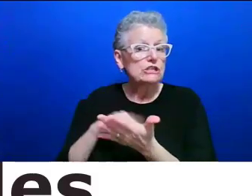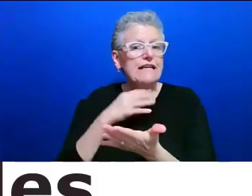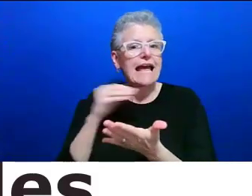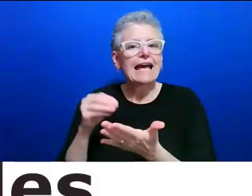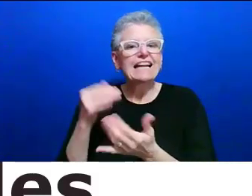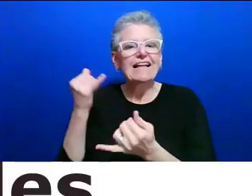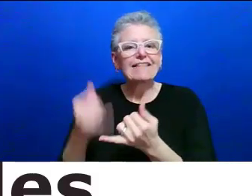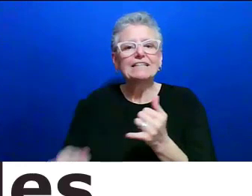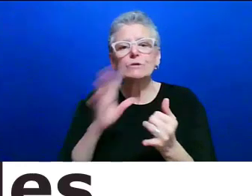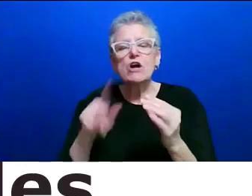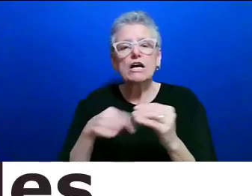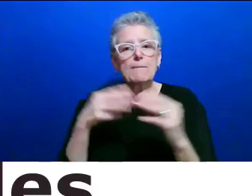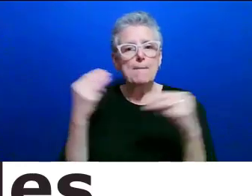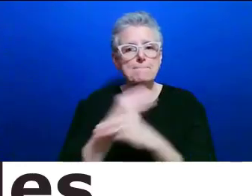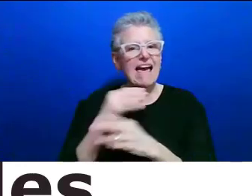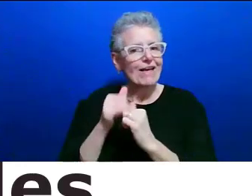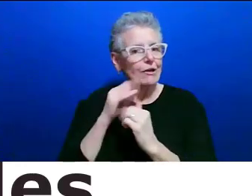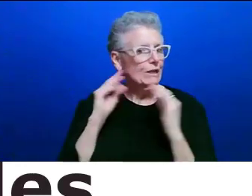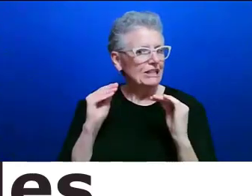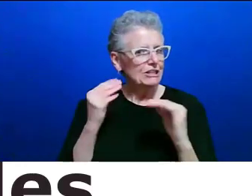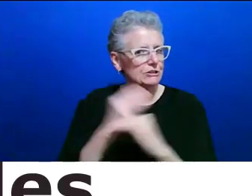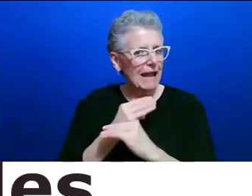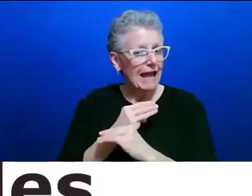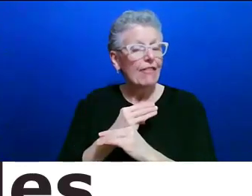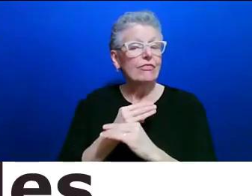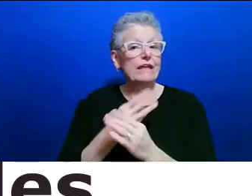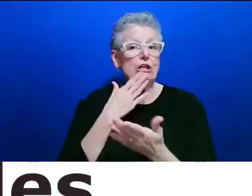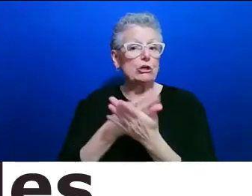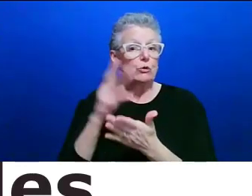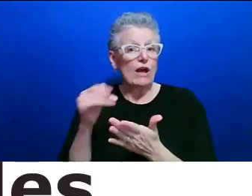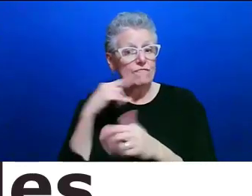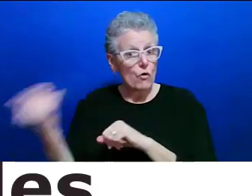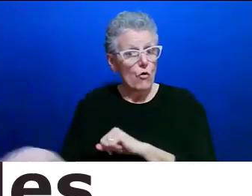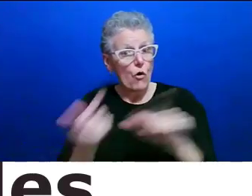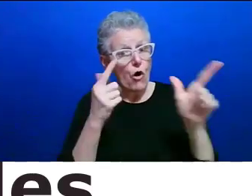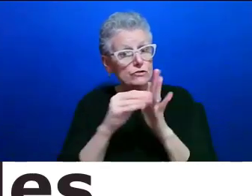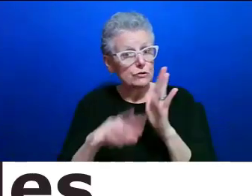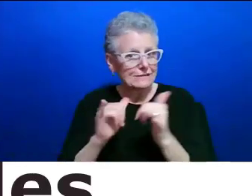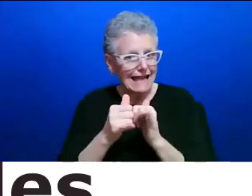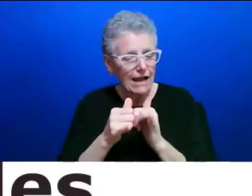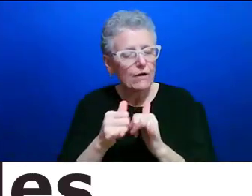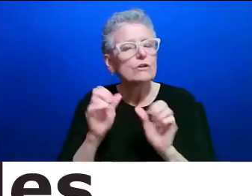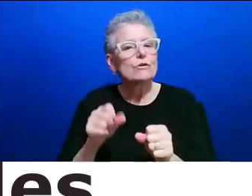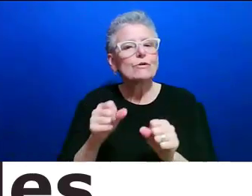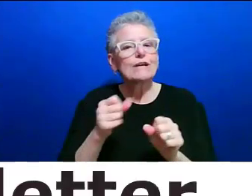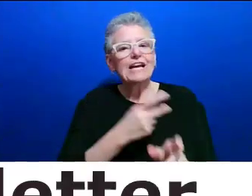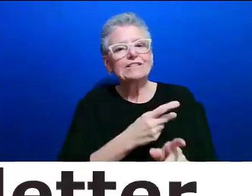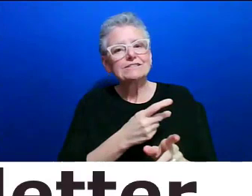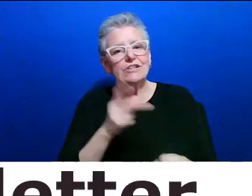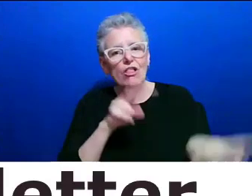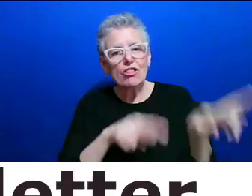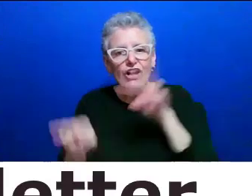How do we teach math to-- in a way that's meaningful for all students? So you can check out our online modules. Those are free